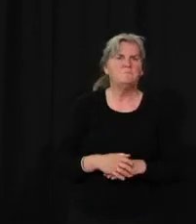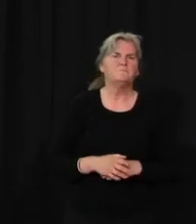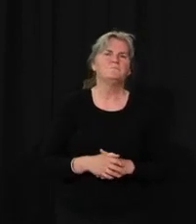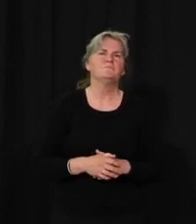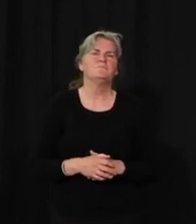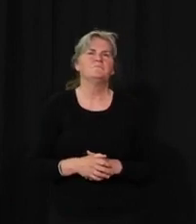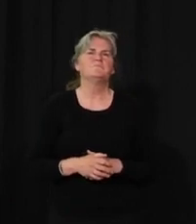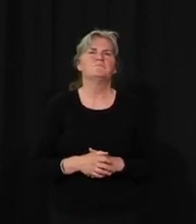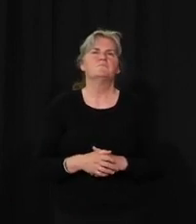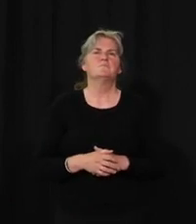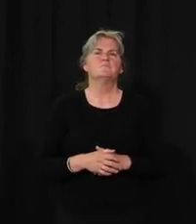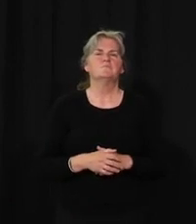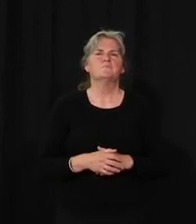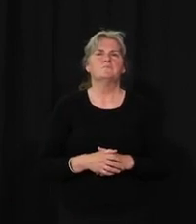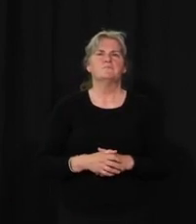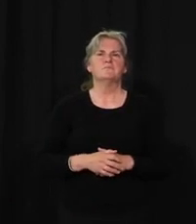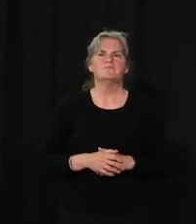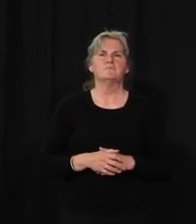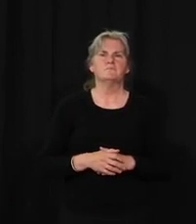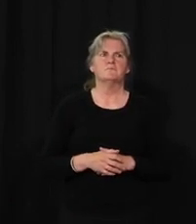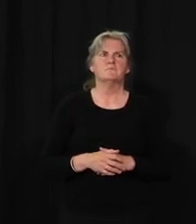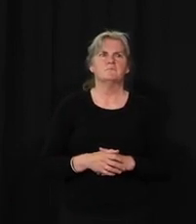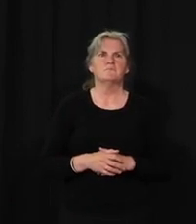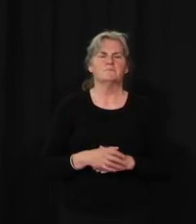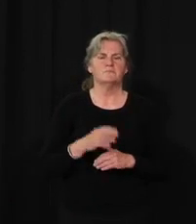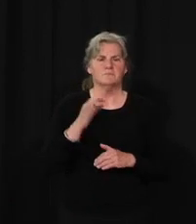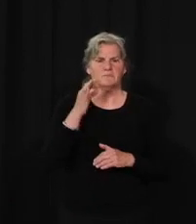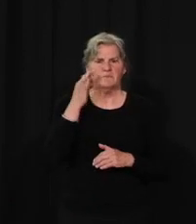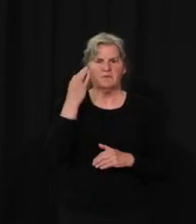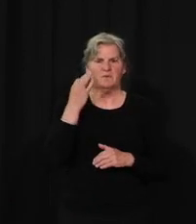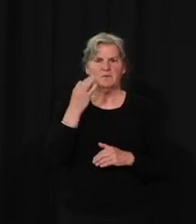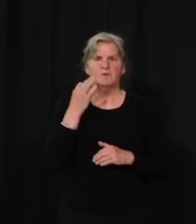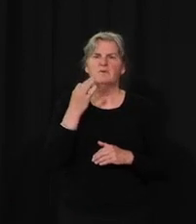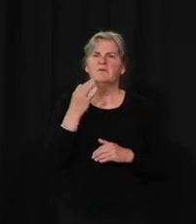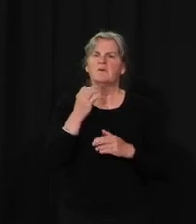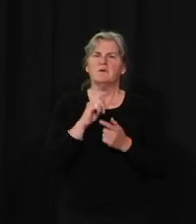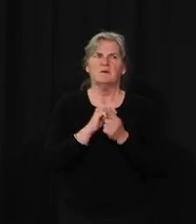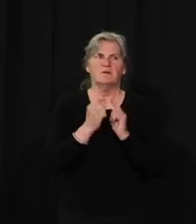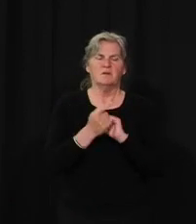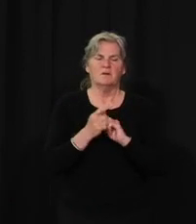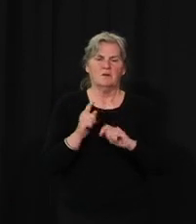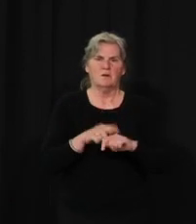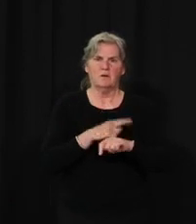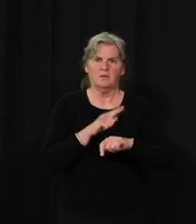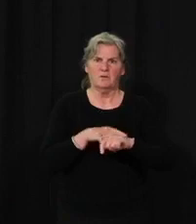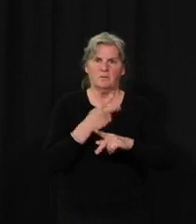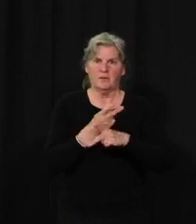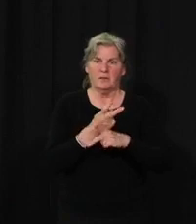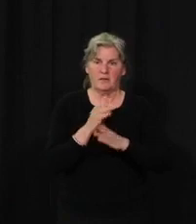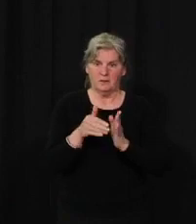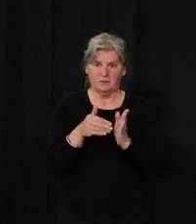The long-term care centres, going to follow te